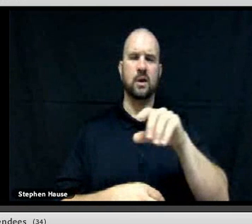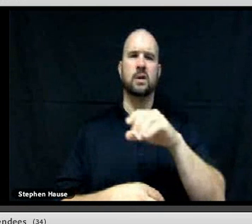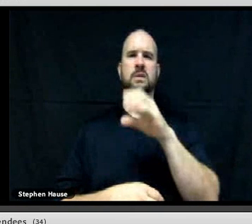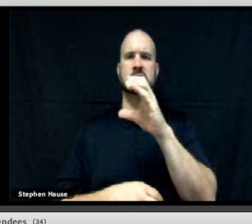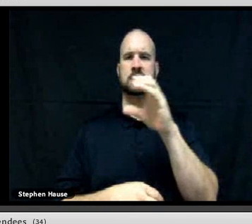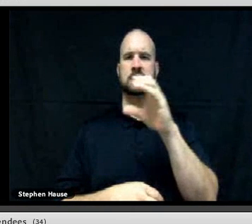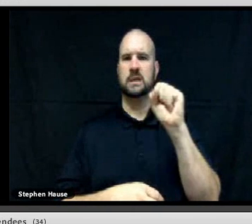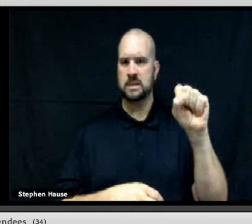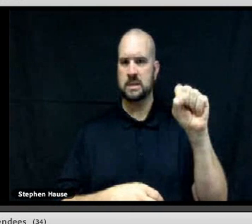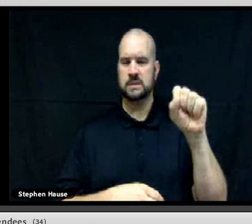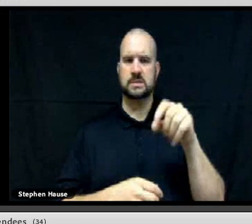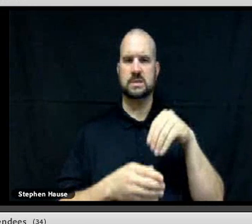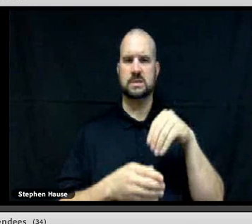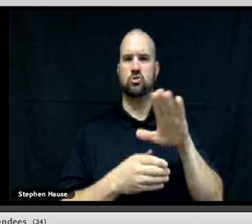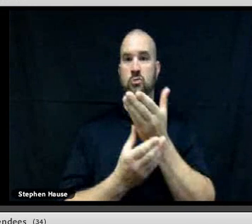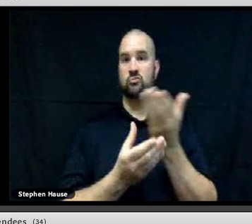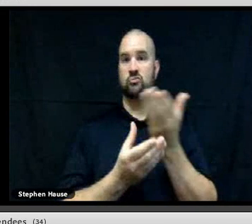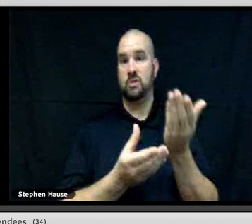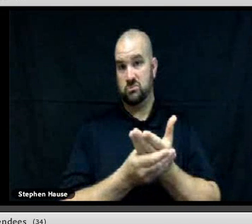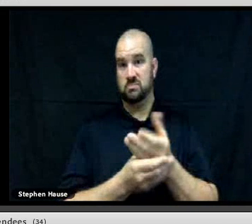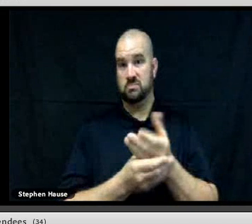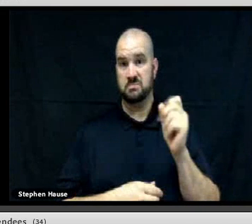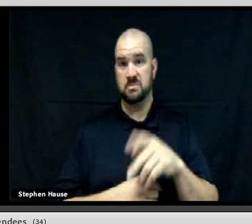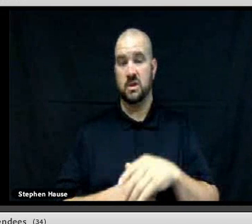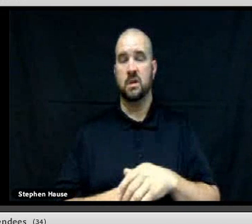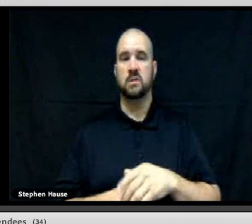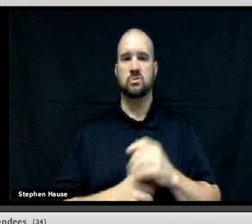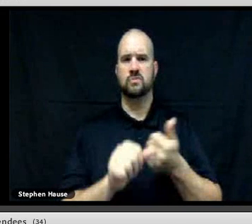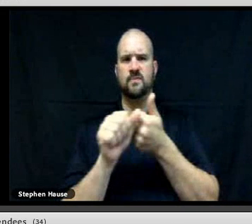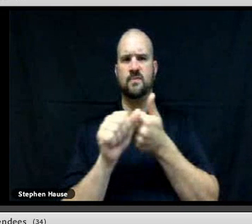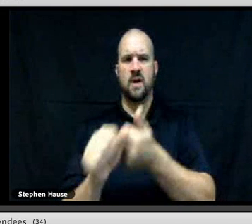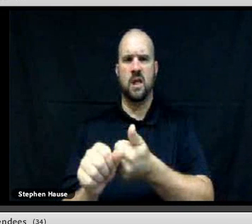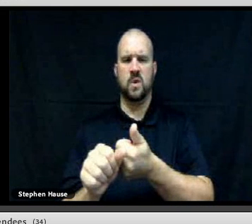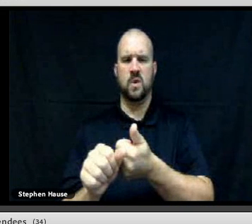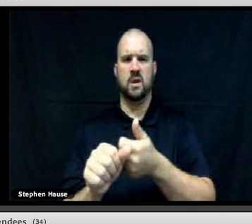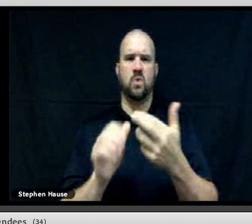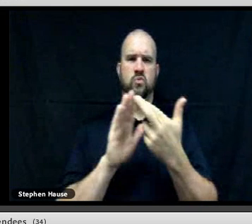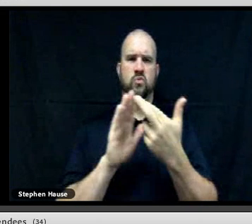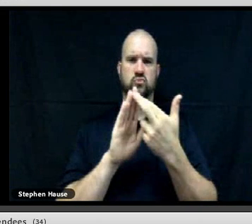So, just following technical conformance and vocabulary and encoding standards is really important